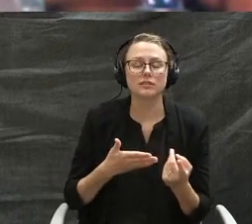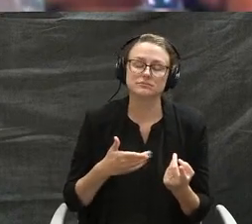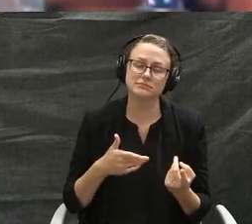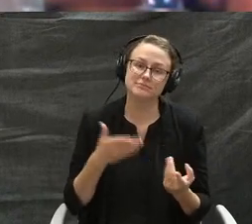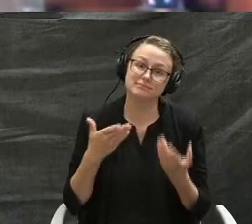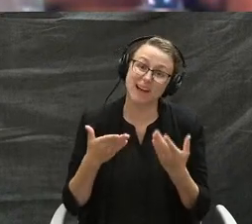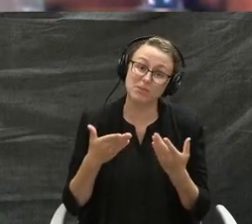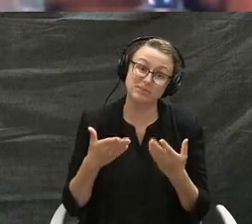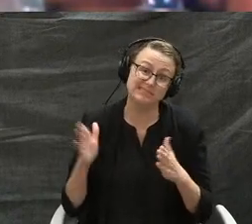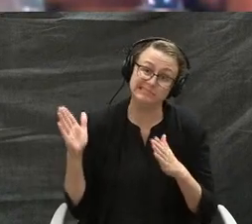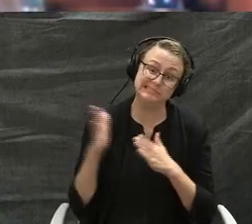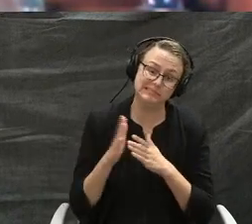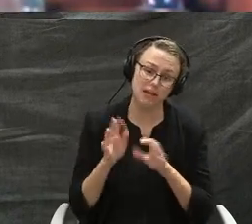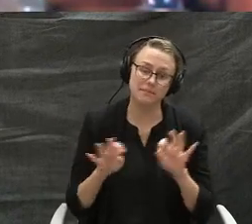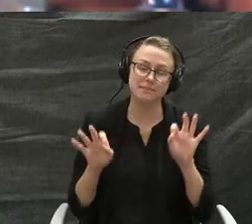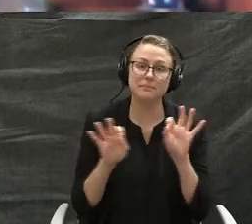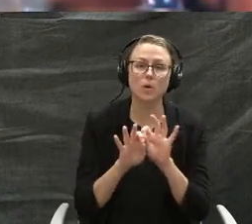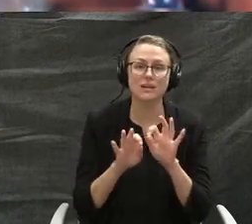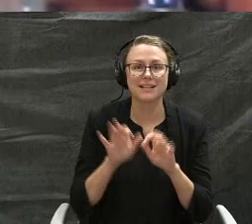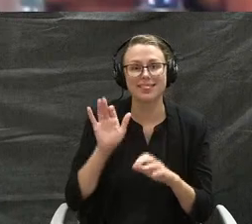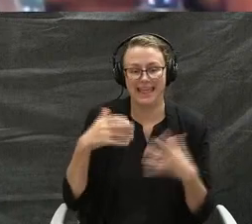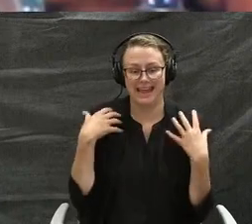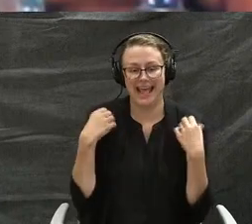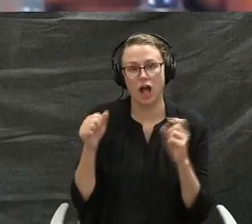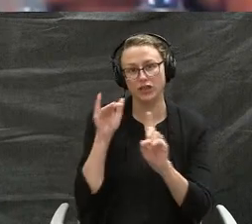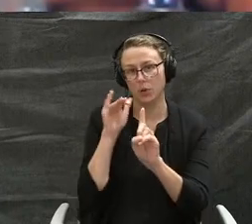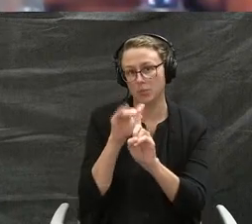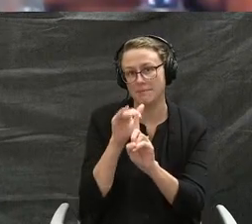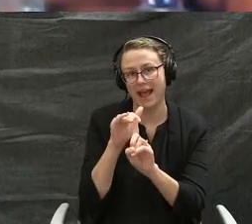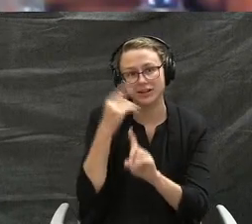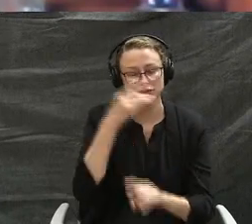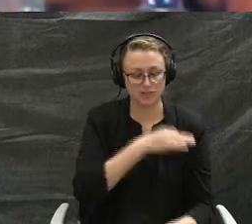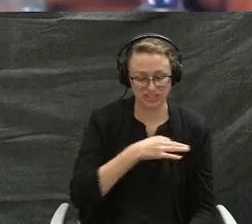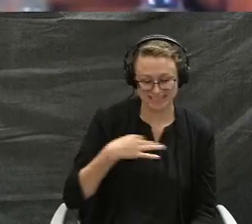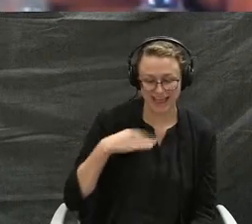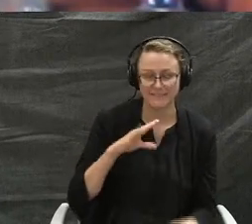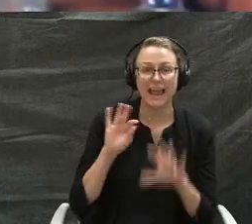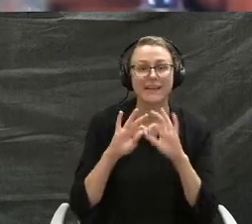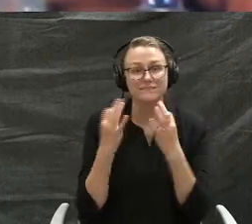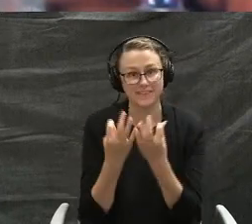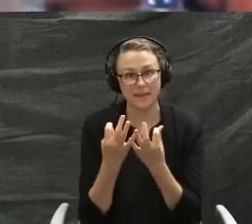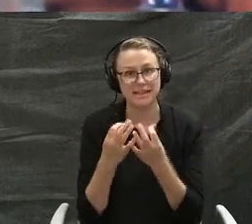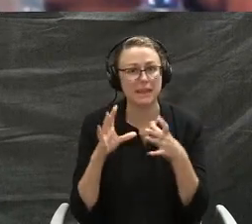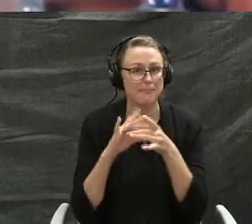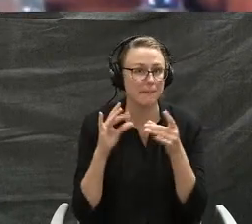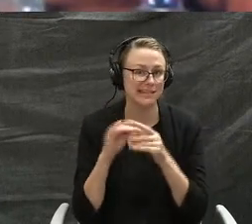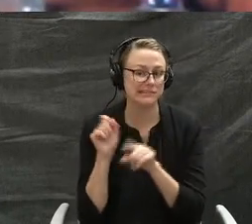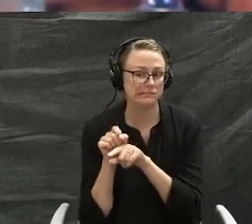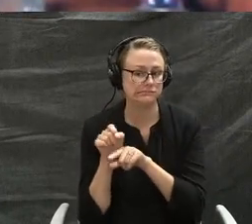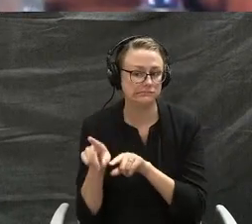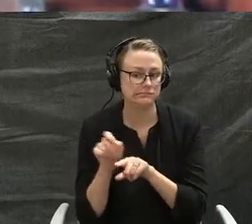probably of the utmost importance, is just really those health reminders for our staff and families. Those messages